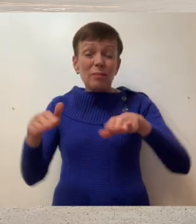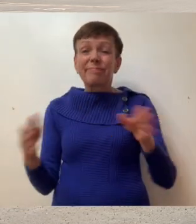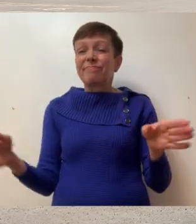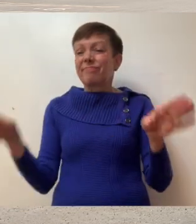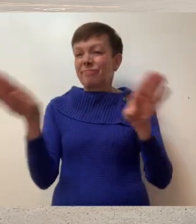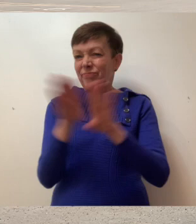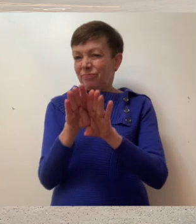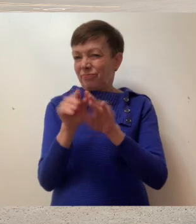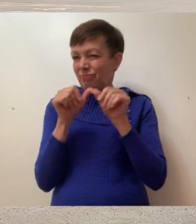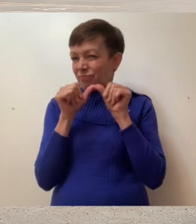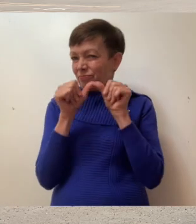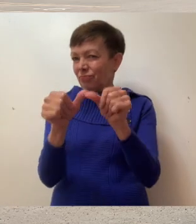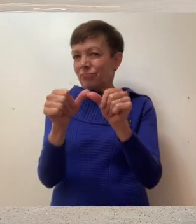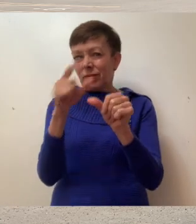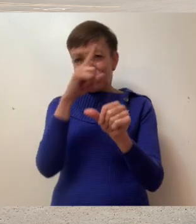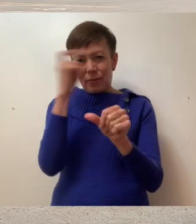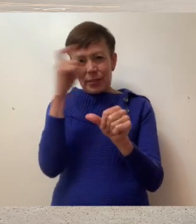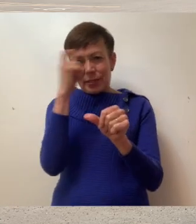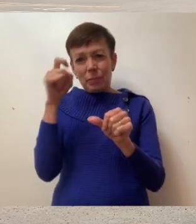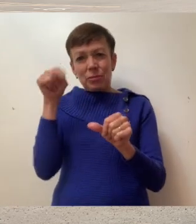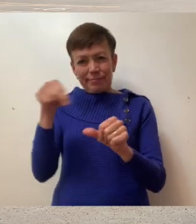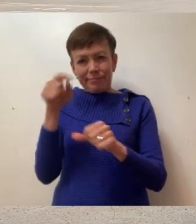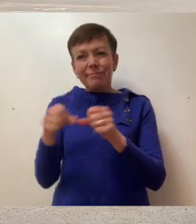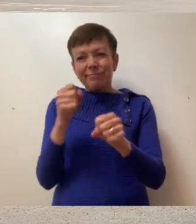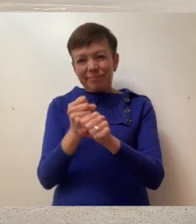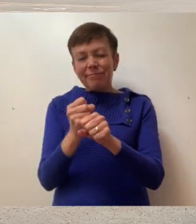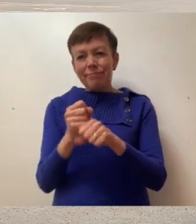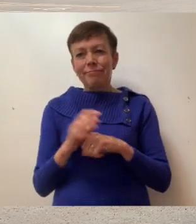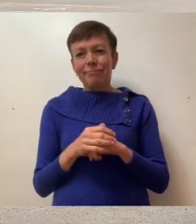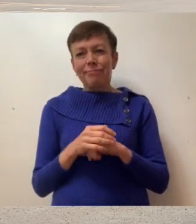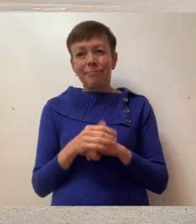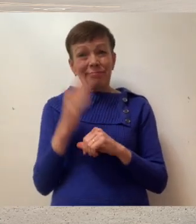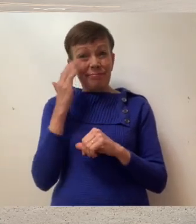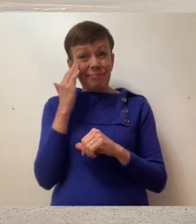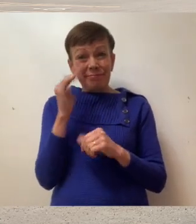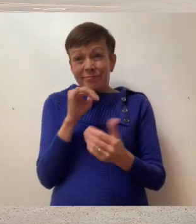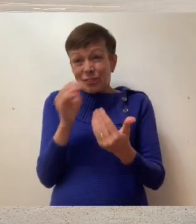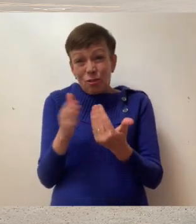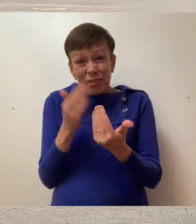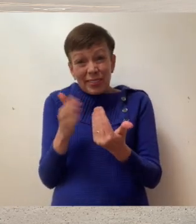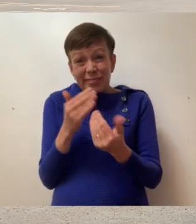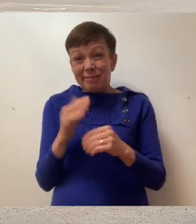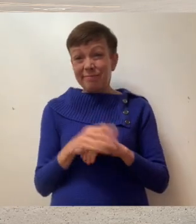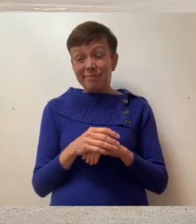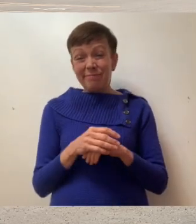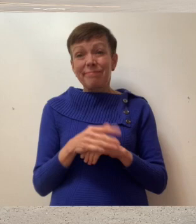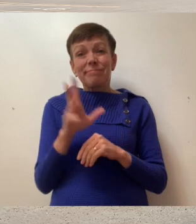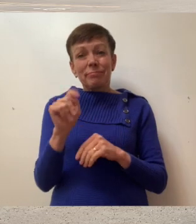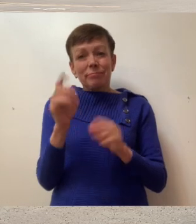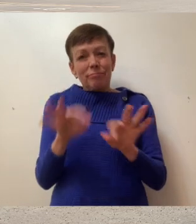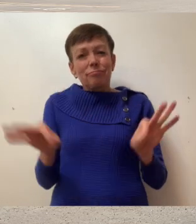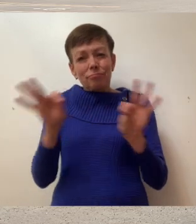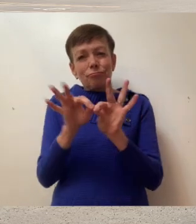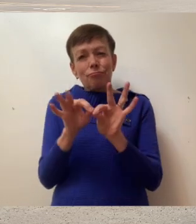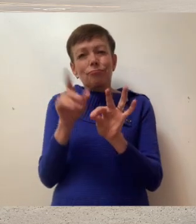season. We know that this is difficult but it is necessary to ensure compliance with the current order